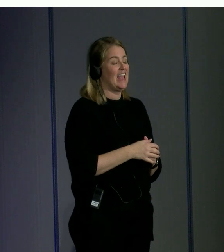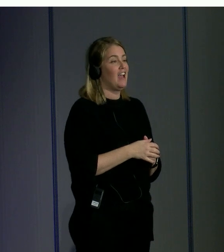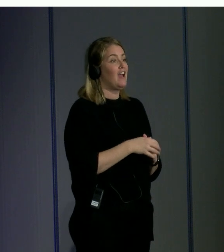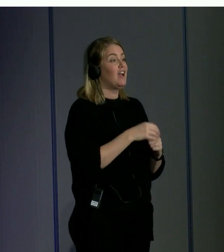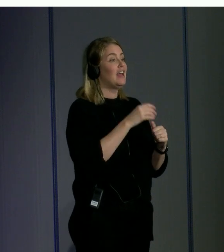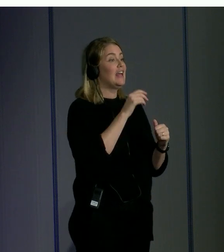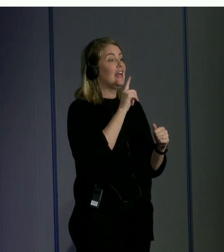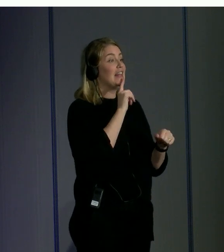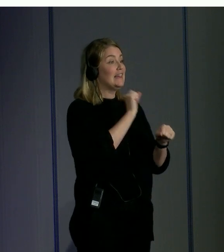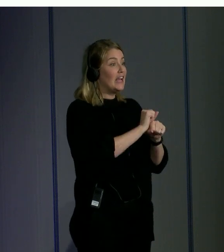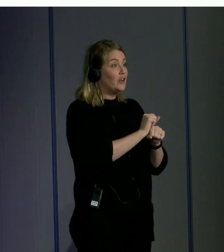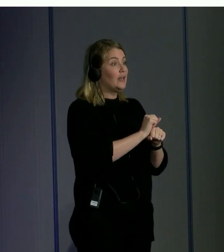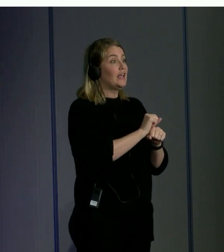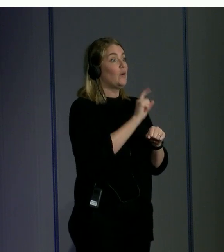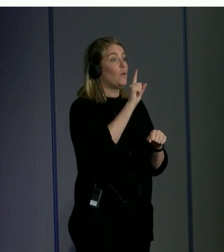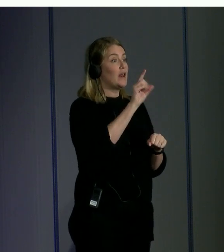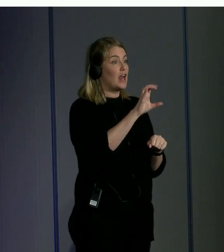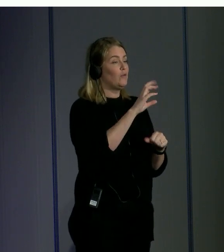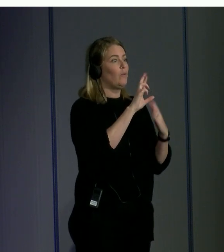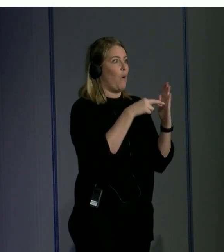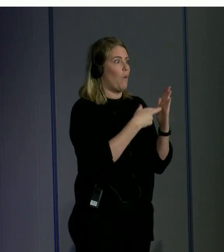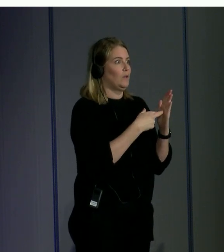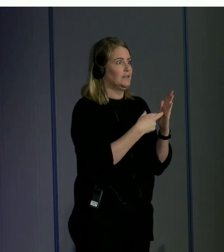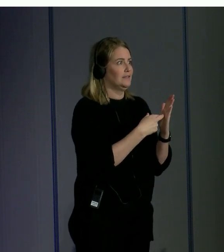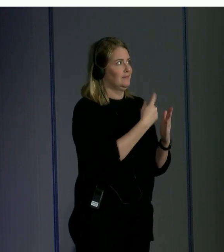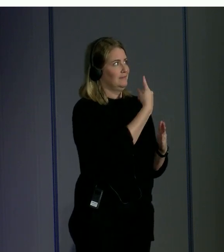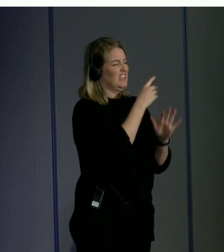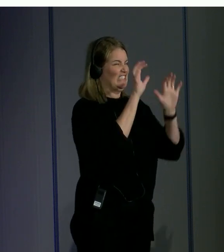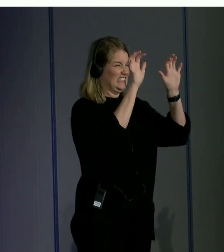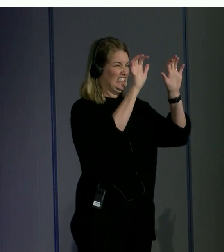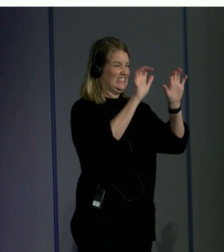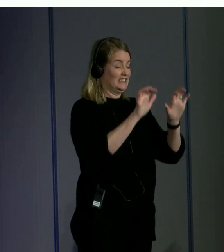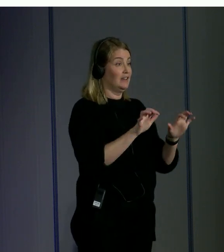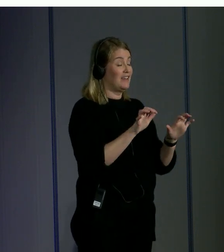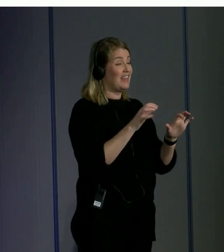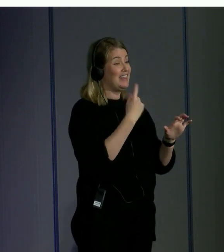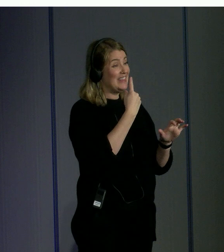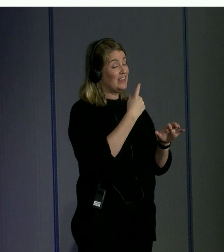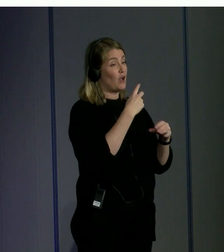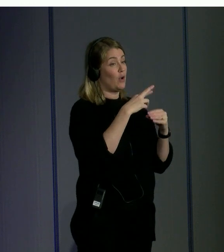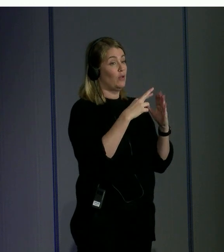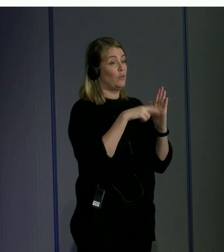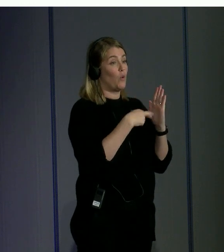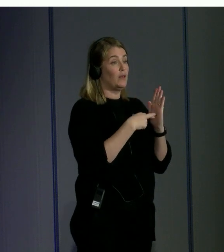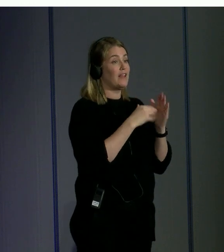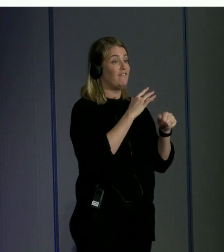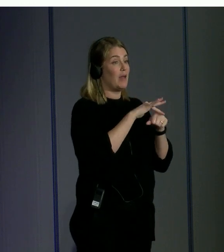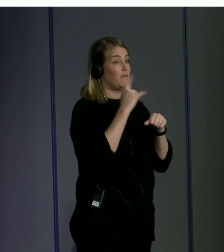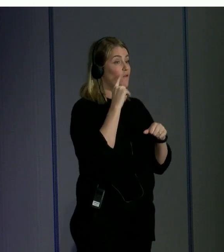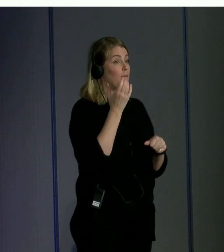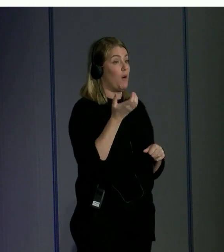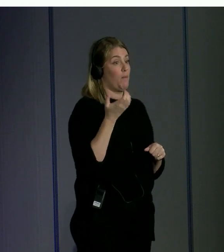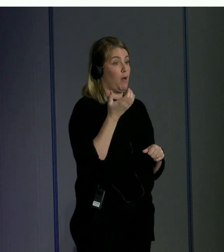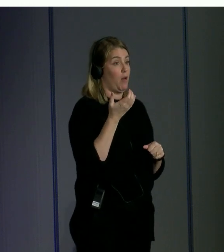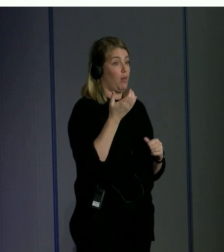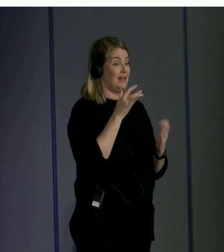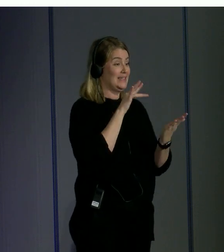There are literally hundred rolls up here. These are the roles that are available in mobile. Tap.